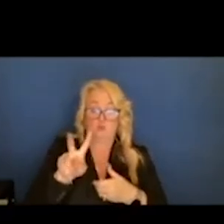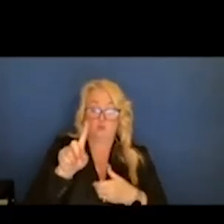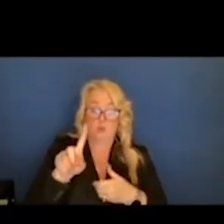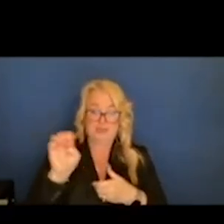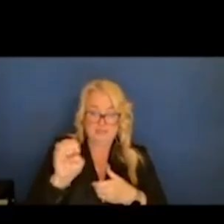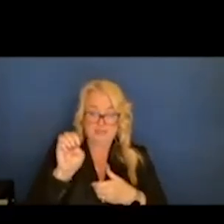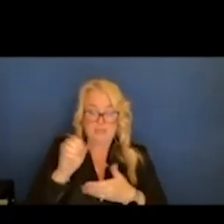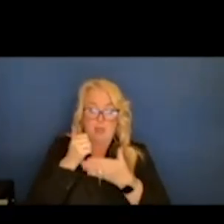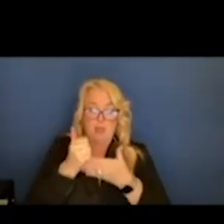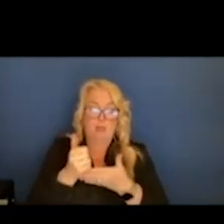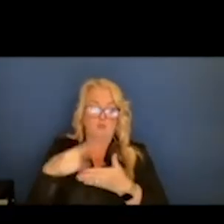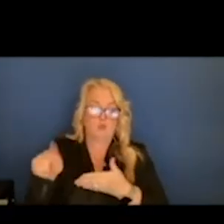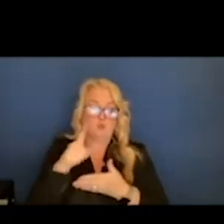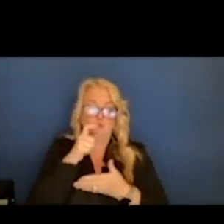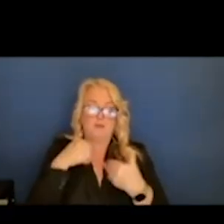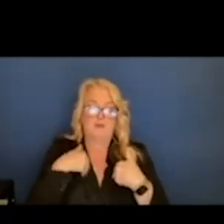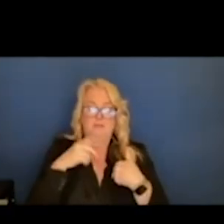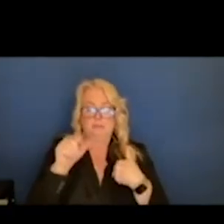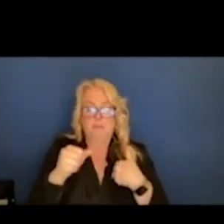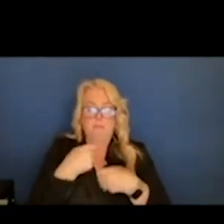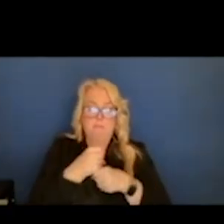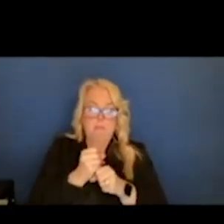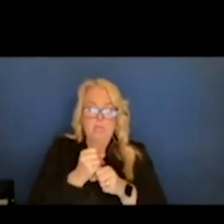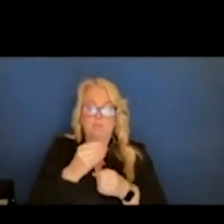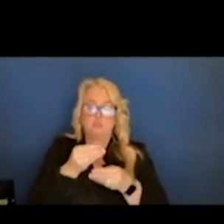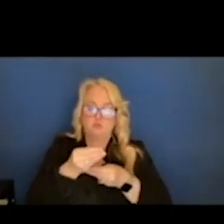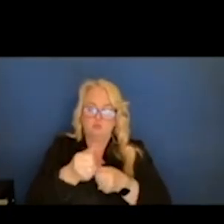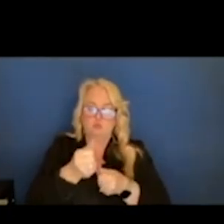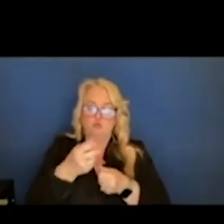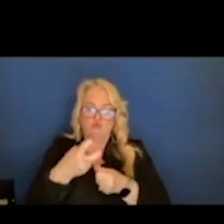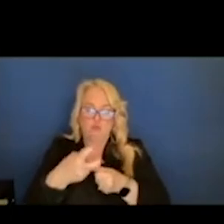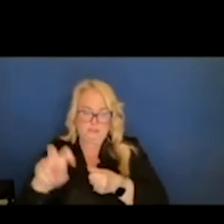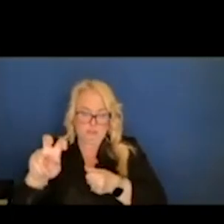disabilities make smoother transitions. This program brings together state vocational